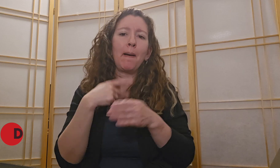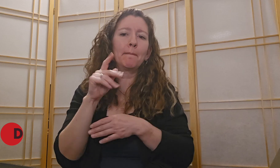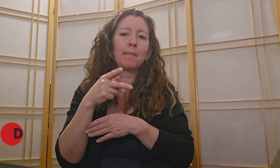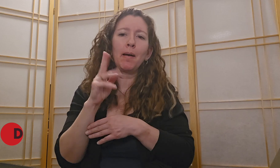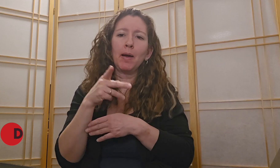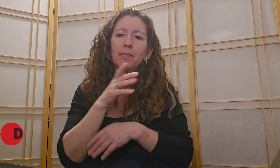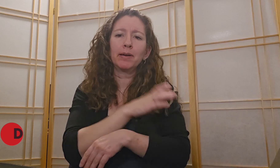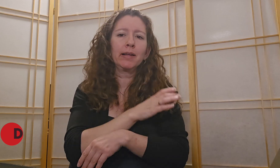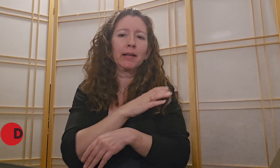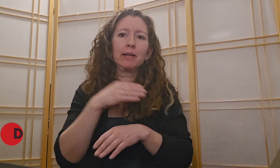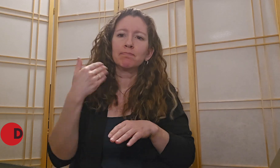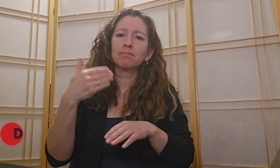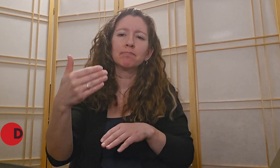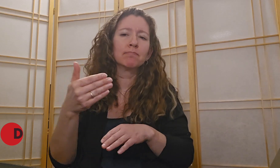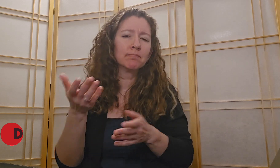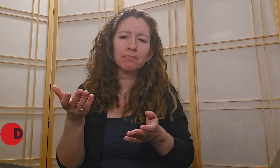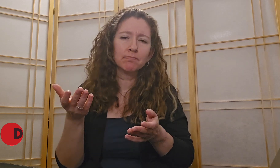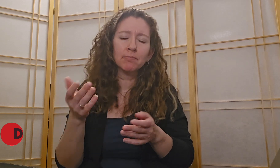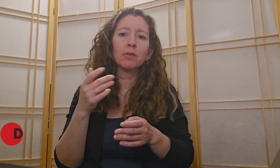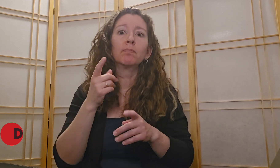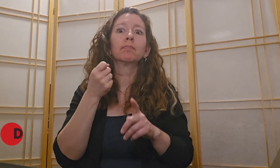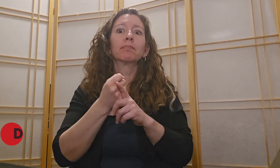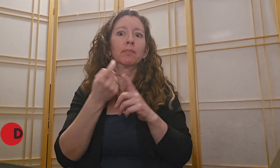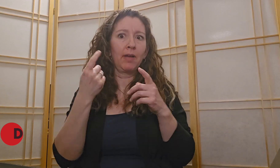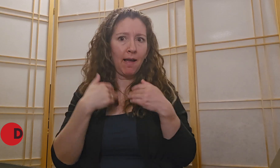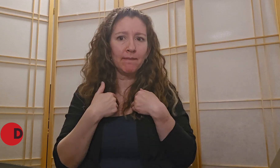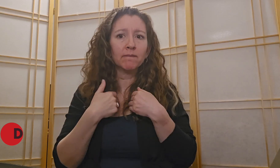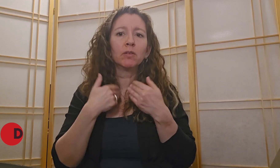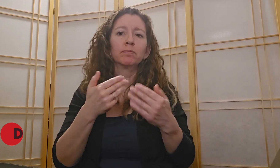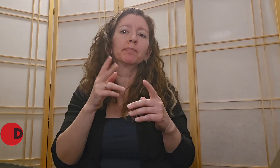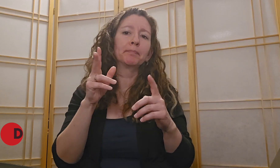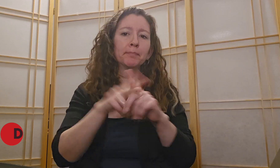I went ahead and made an appointment. It was my first time donating blood.